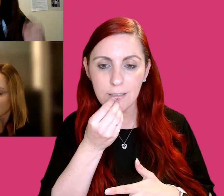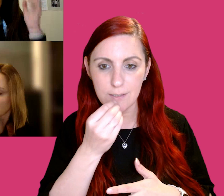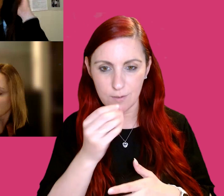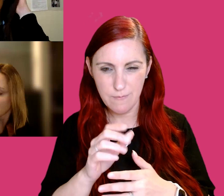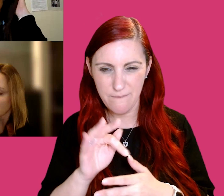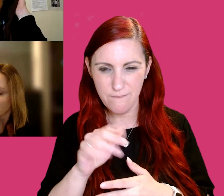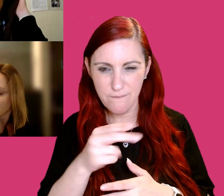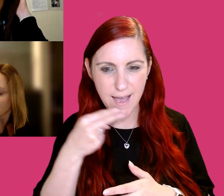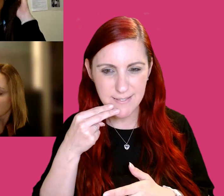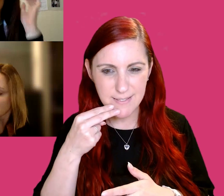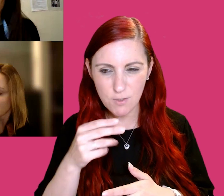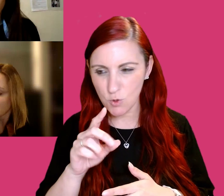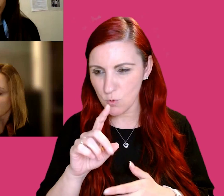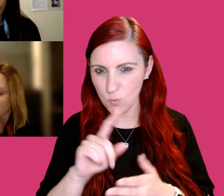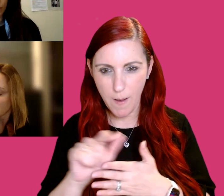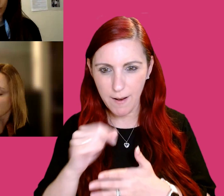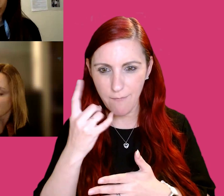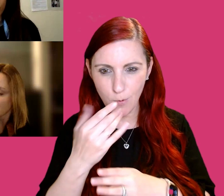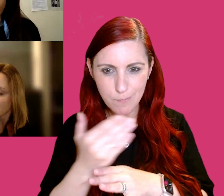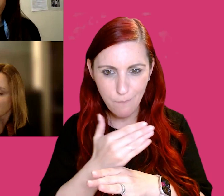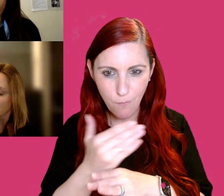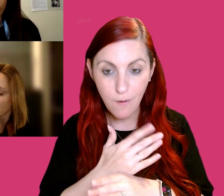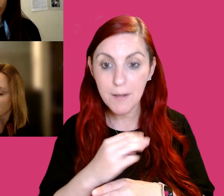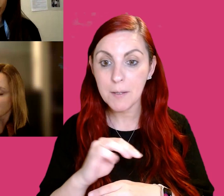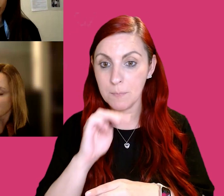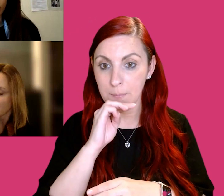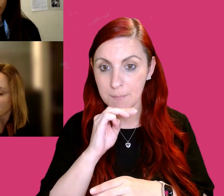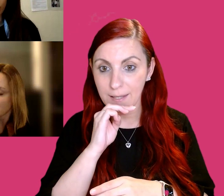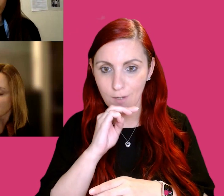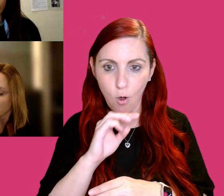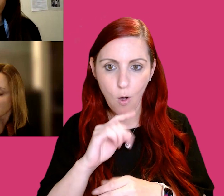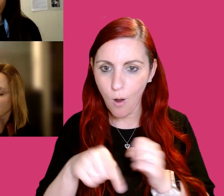two weeks for somebody with gestational diabetes they would have a fasting blood sugar drawn